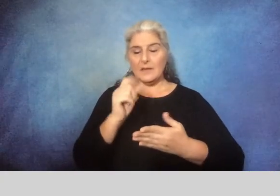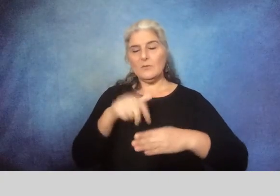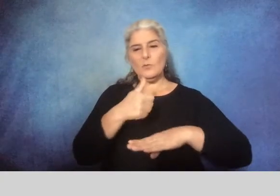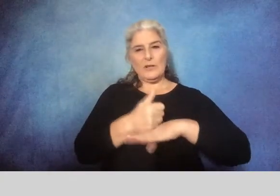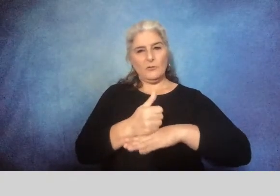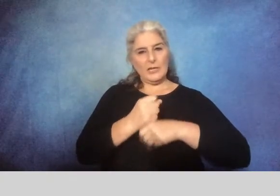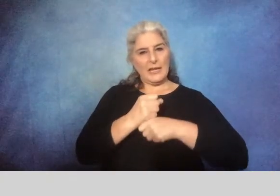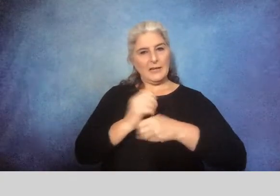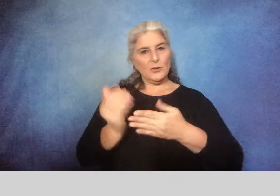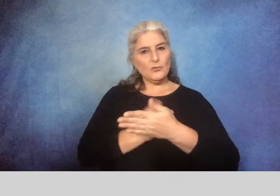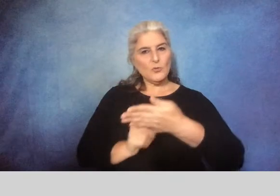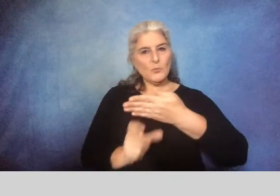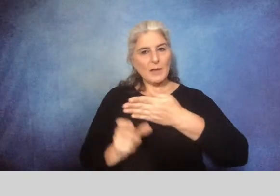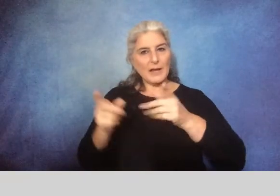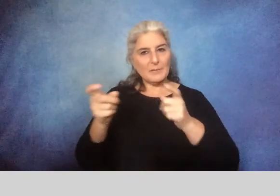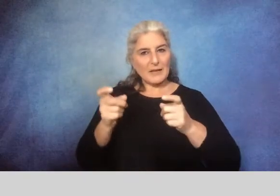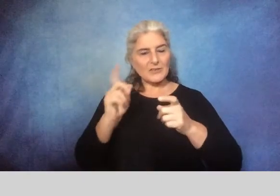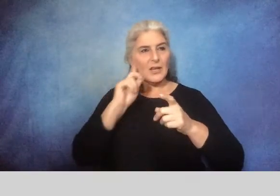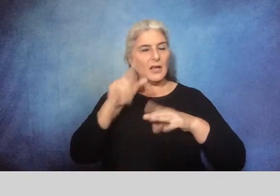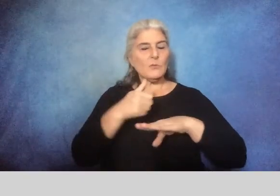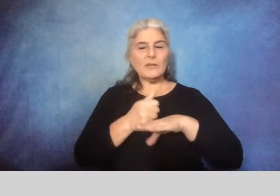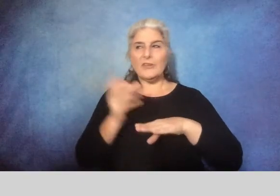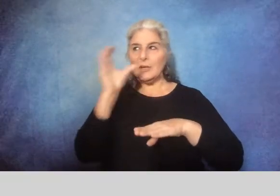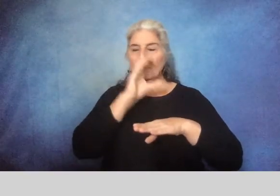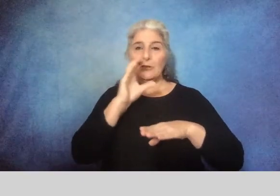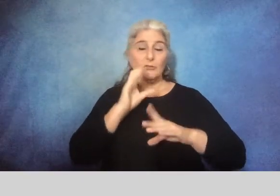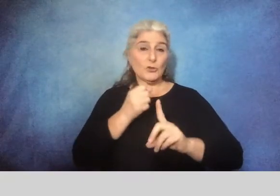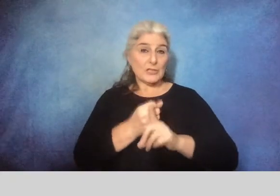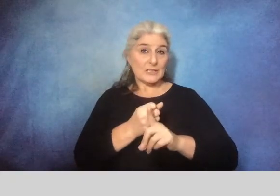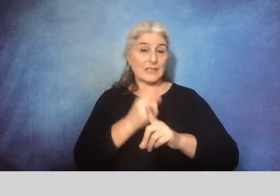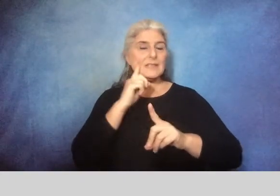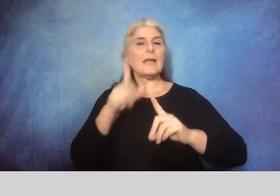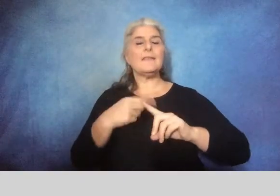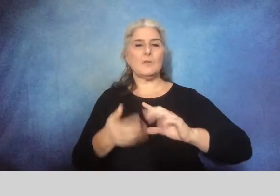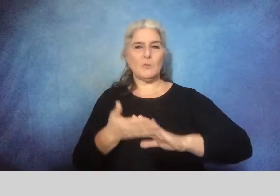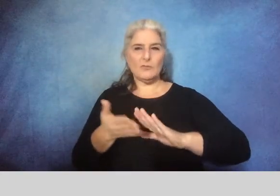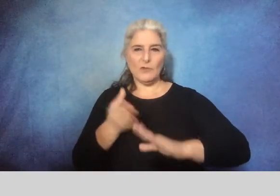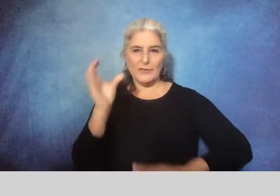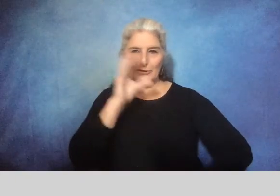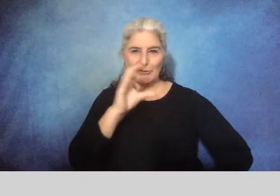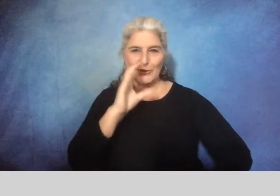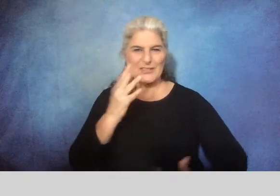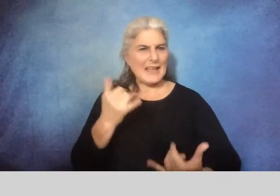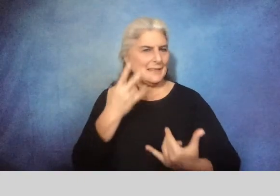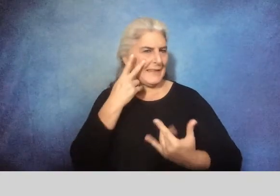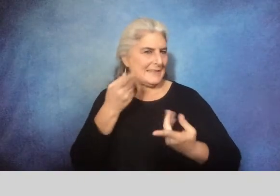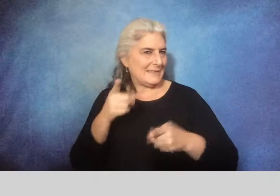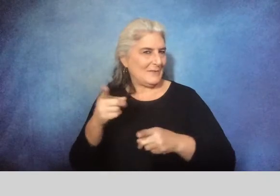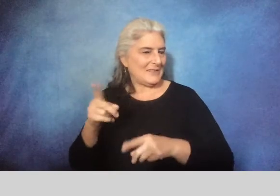and then we create a search instance and we run the search. And let's get into the search class and see what it does.